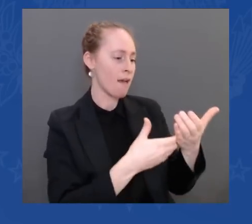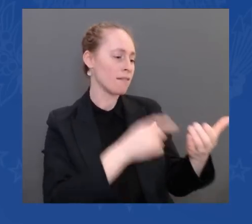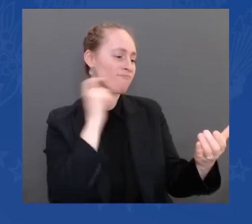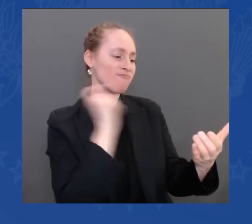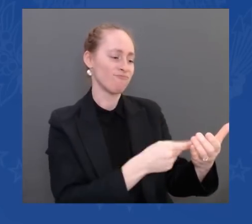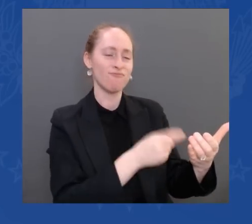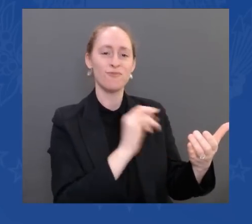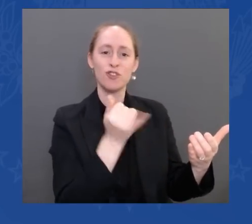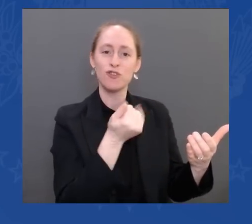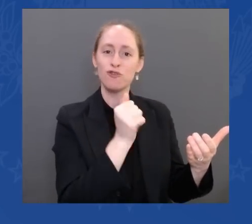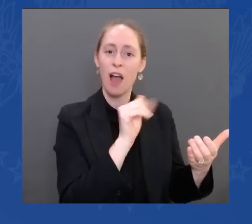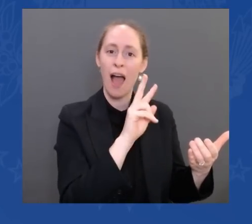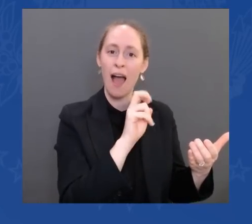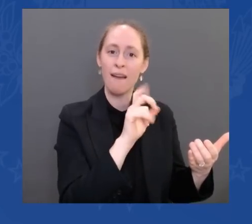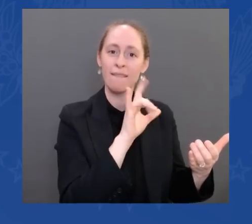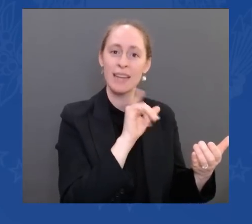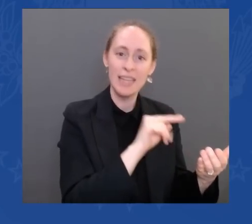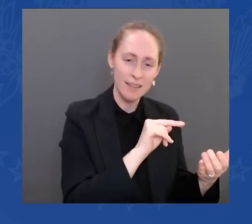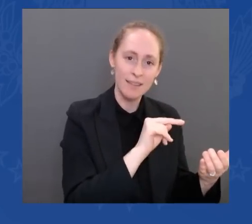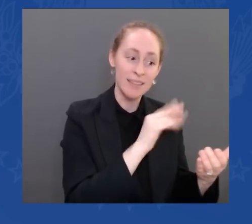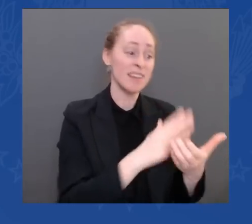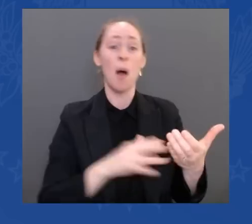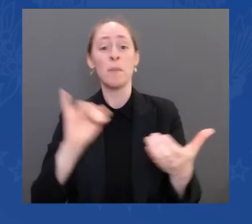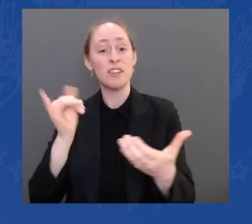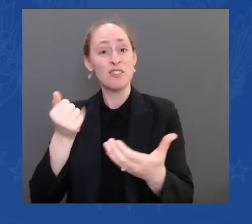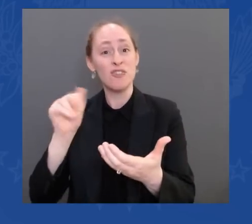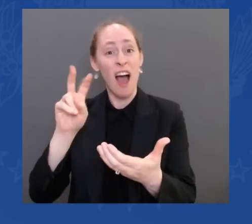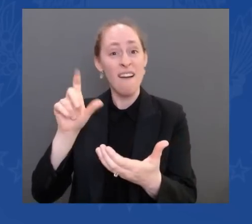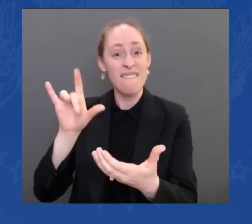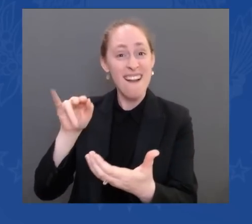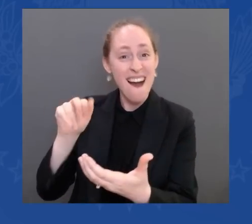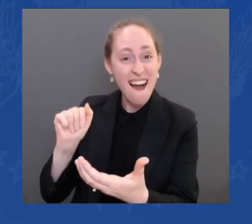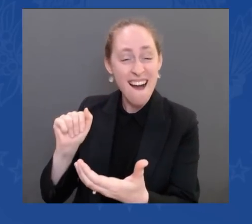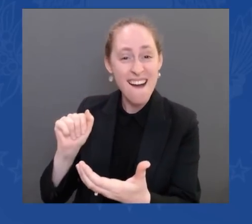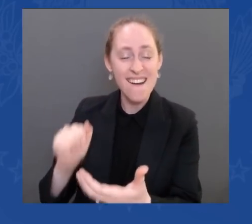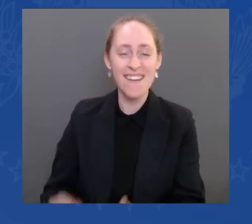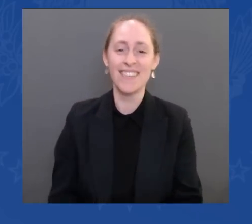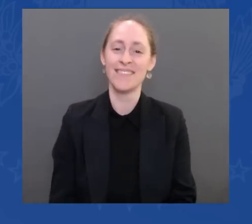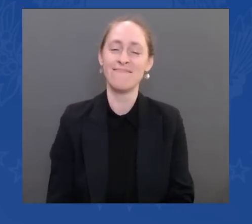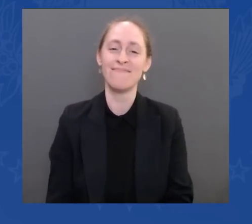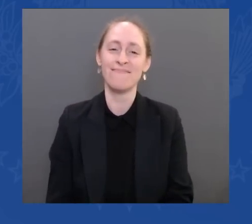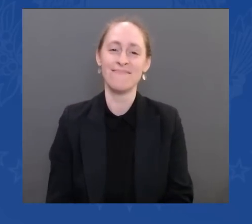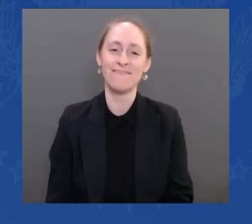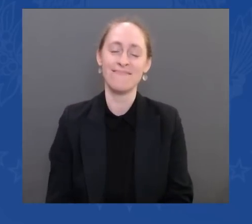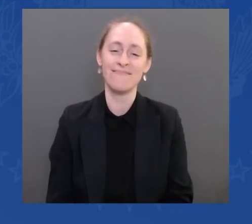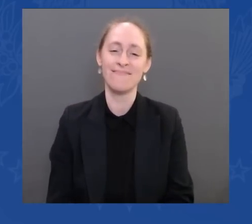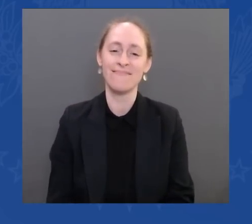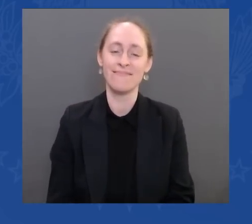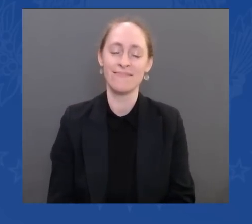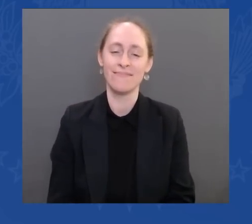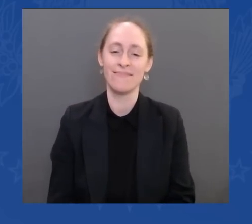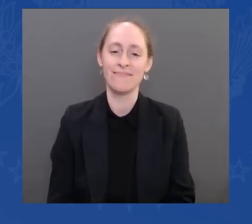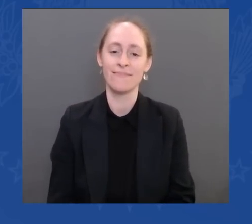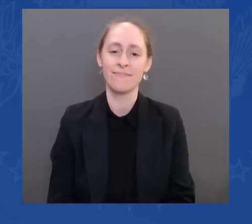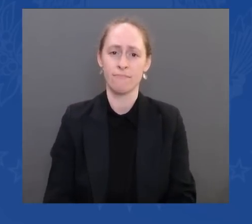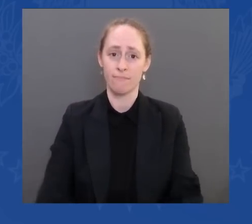including the many civilians who have taken up arms to defend their country, deserve every ounce of credit